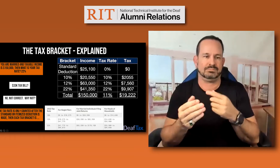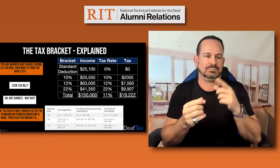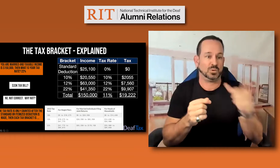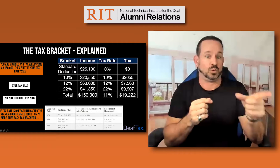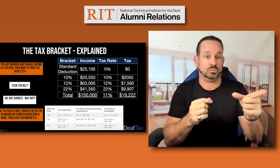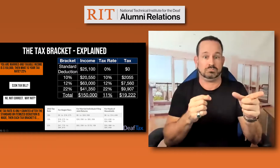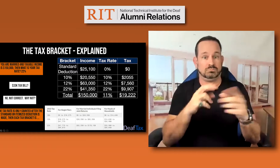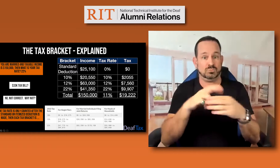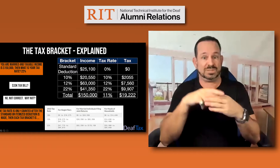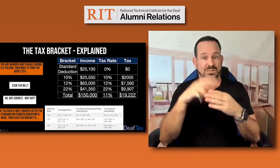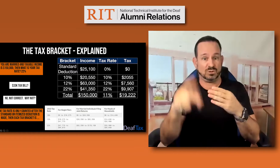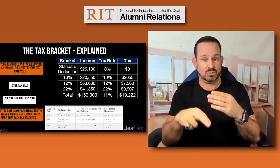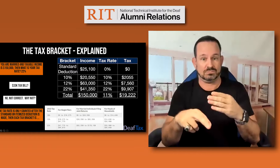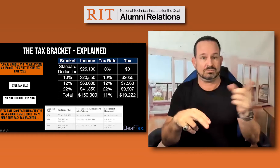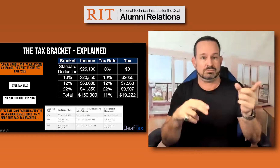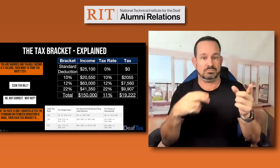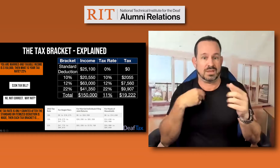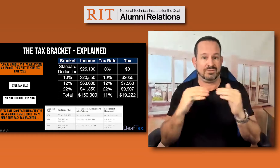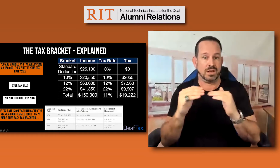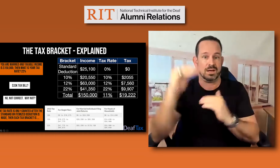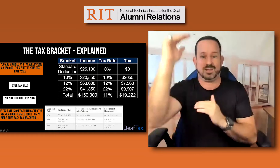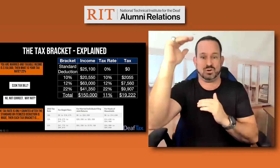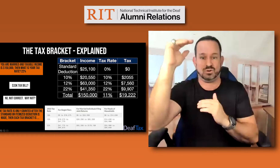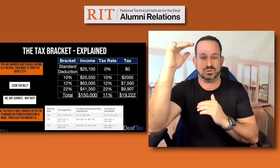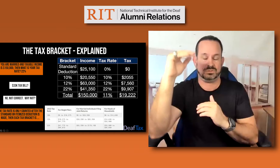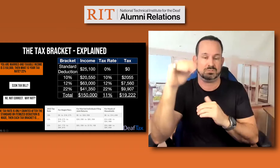The type of marriage is unimportant.